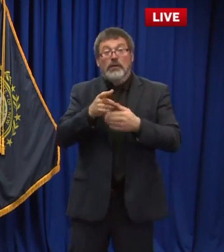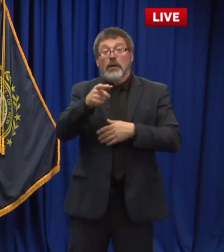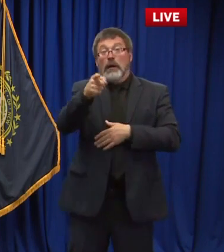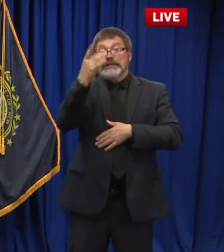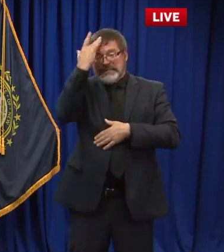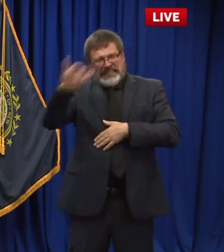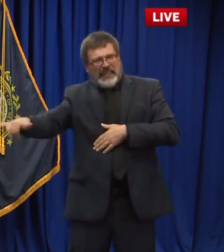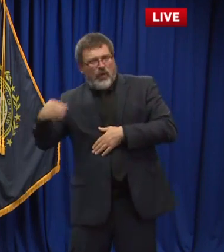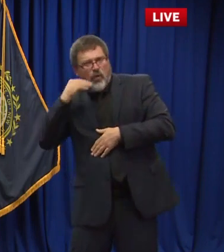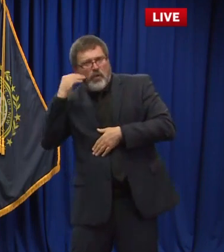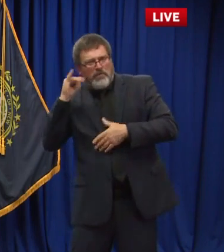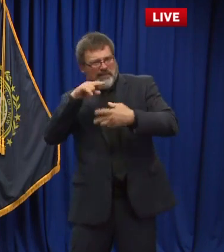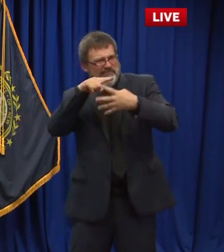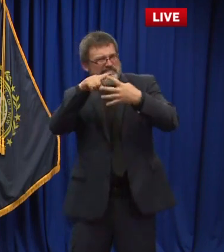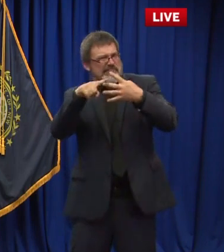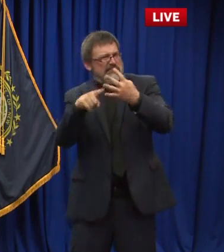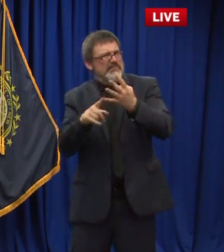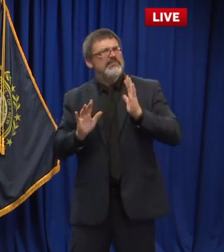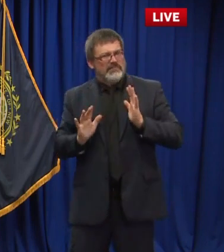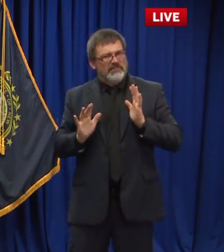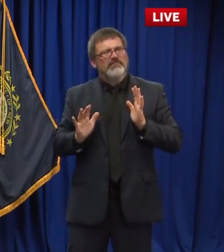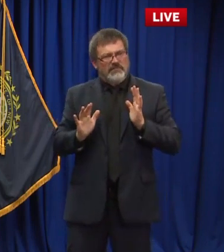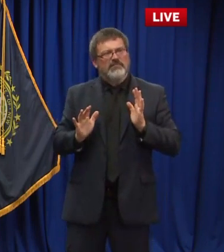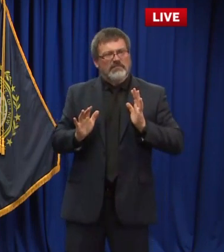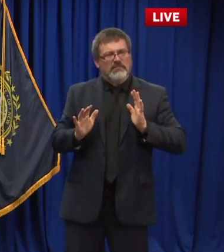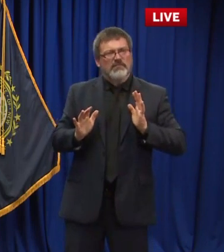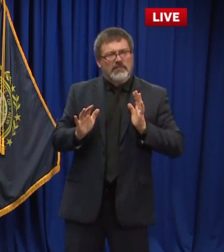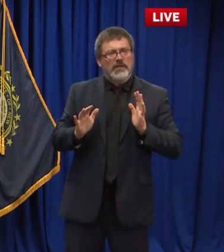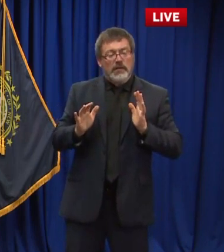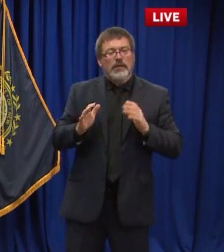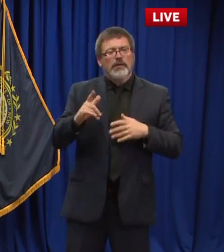PLEASE CONTINUE TO FREQUENTLY CLEAN AND SANITIZE YOUR HANDS.